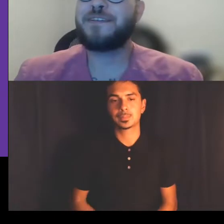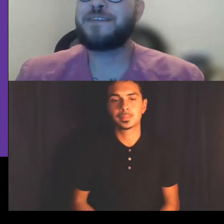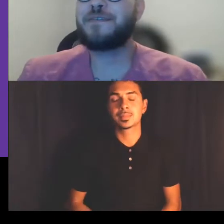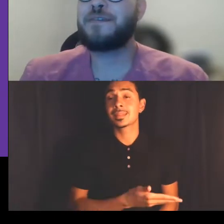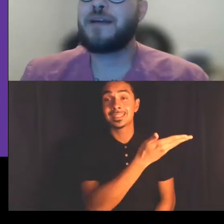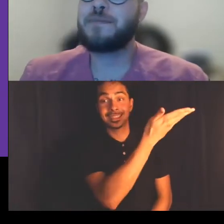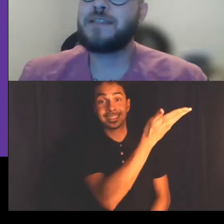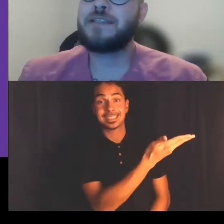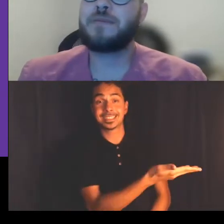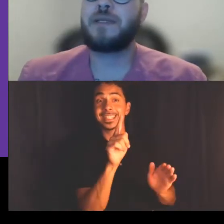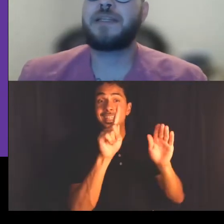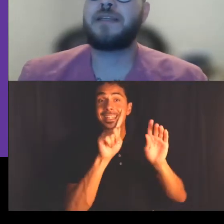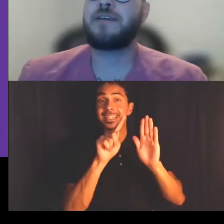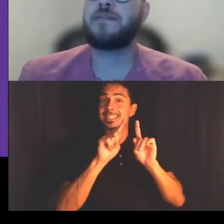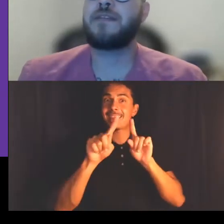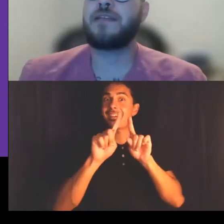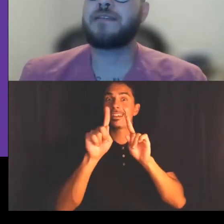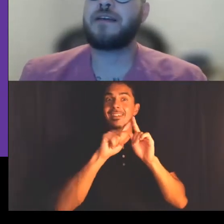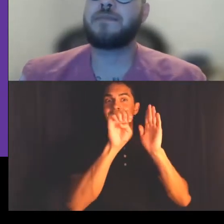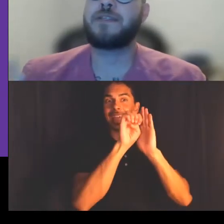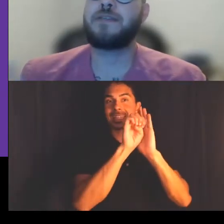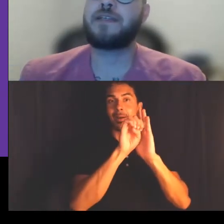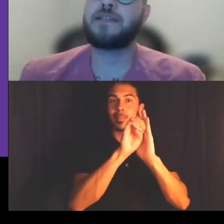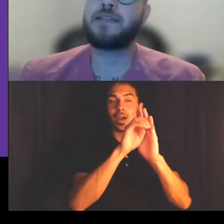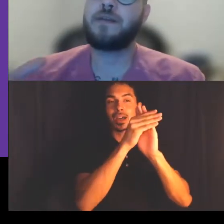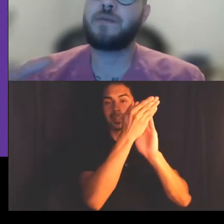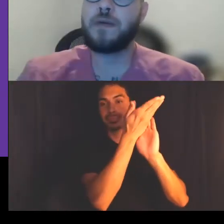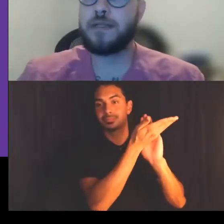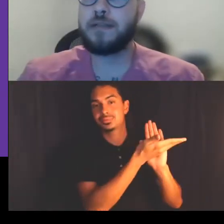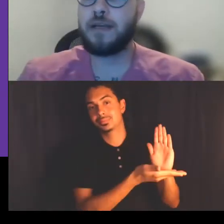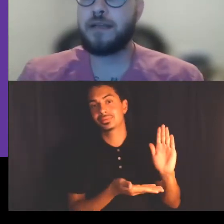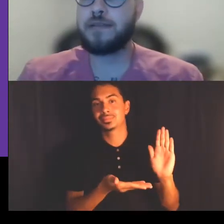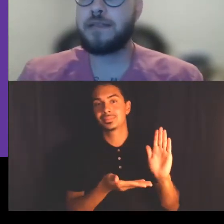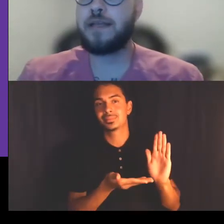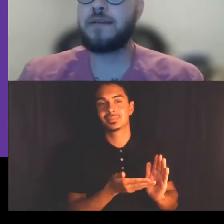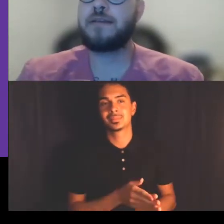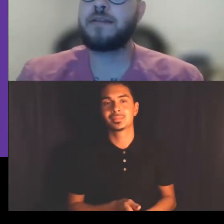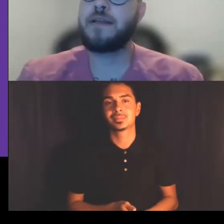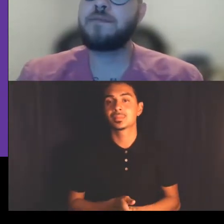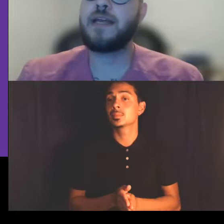birth control options when we think of things. So you can see one slide on the left